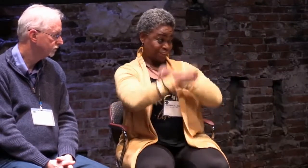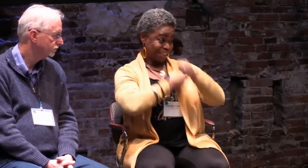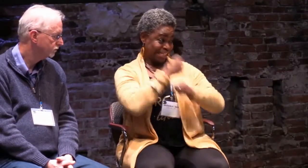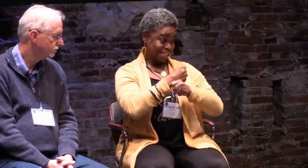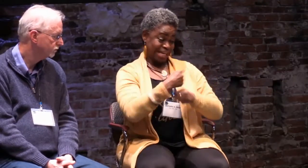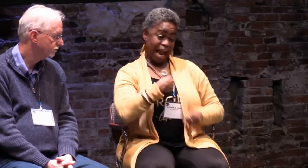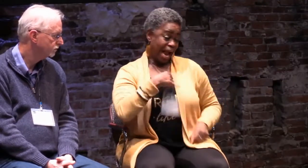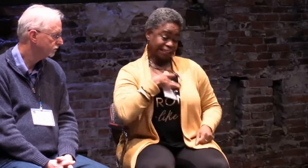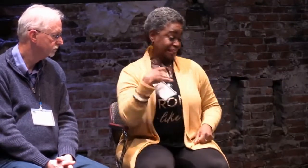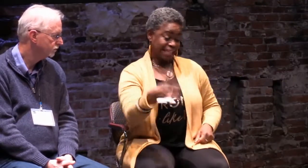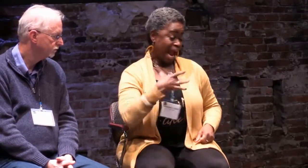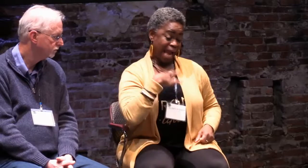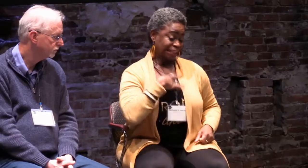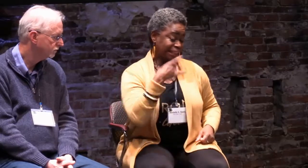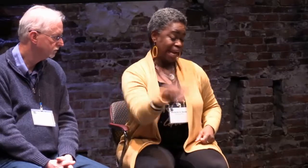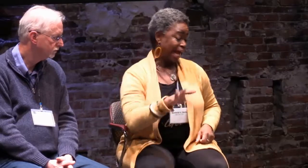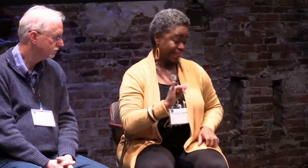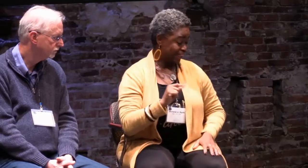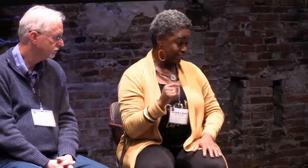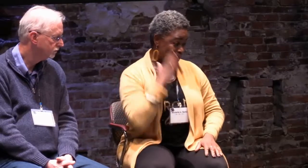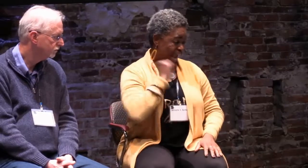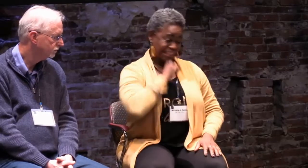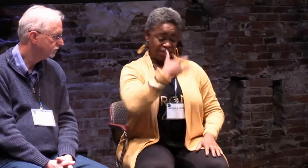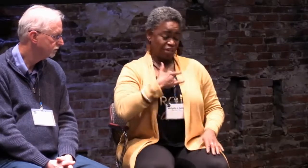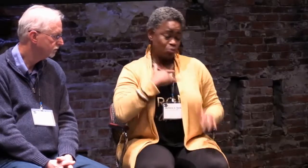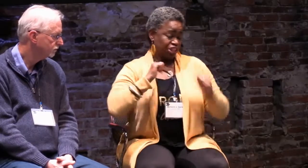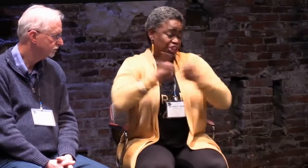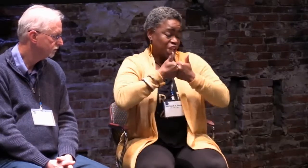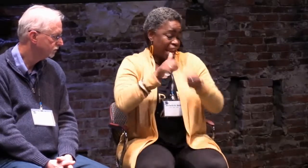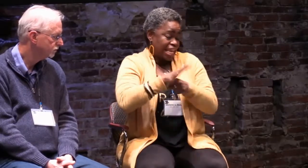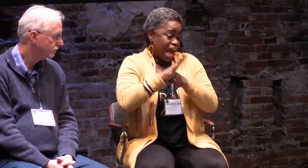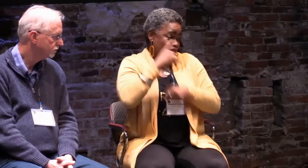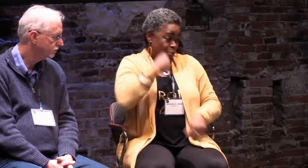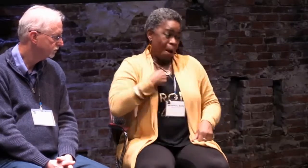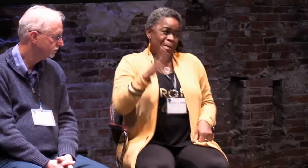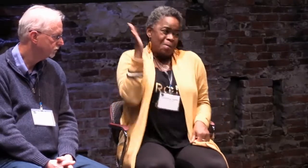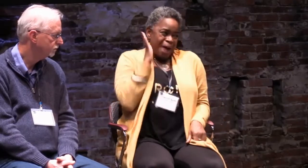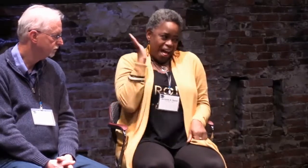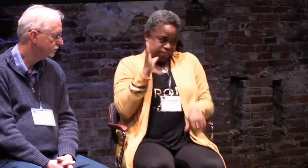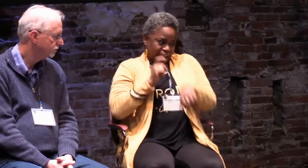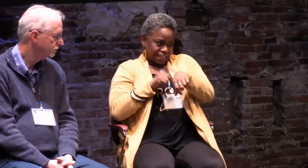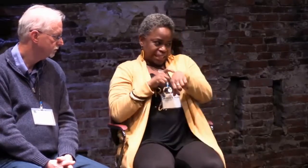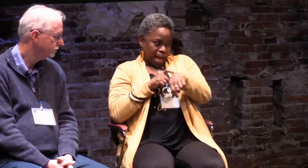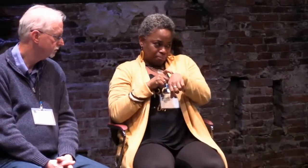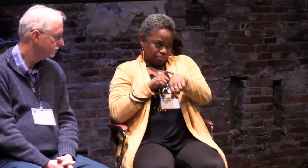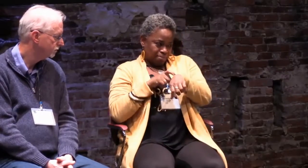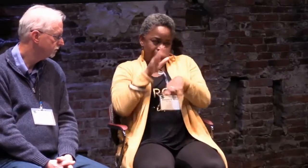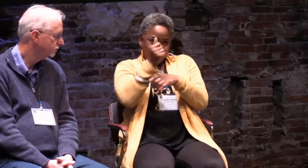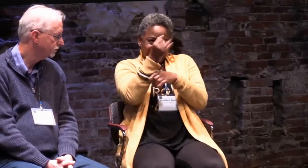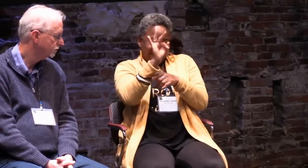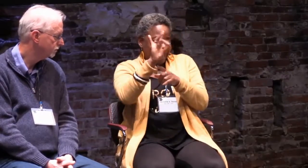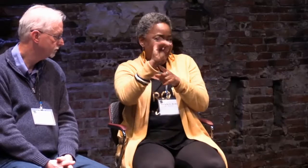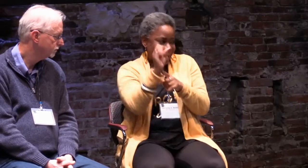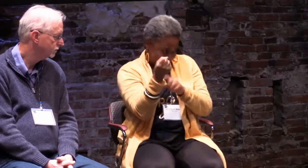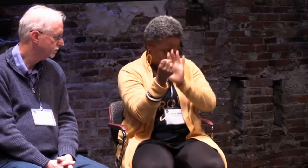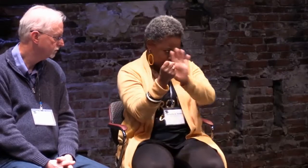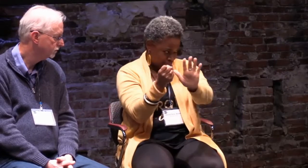I went to Gallaudet. It wasn't my thing. I didn't feel it was challenging enough to me, at the time I went.